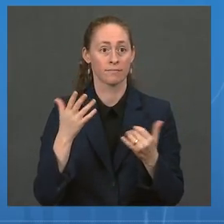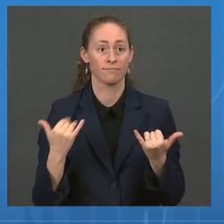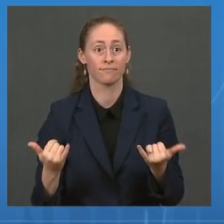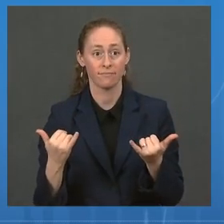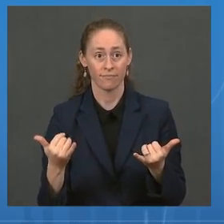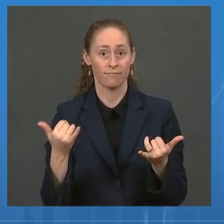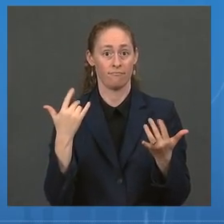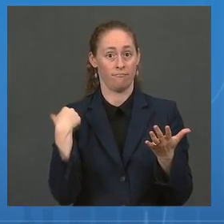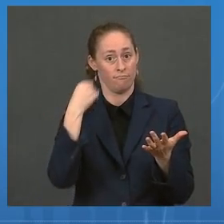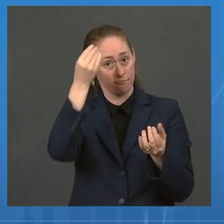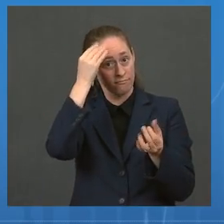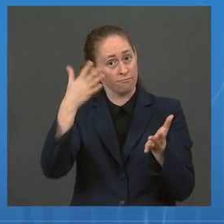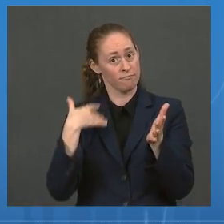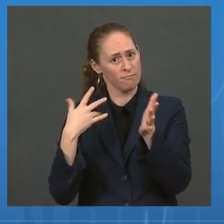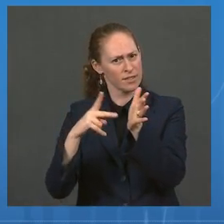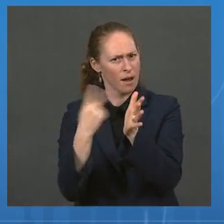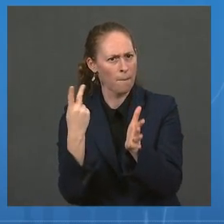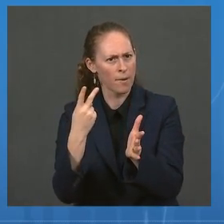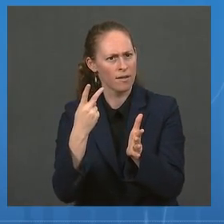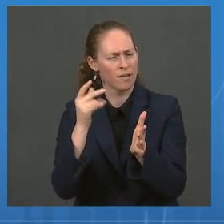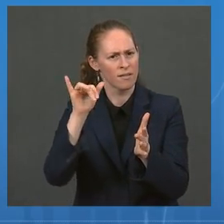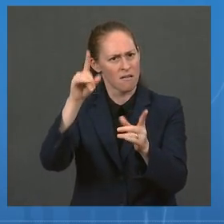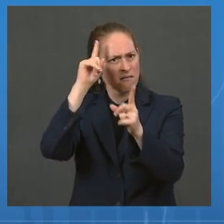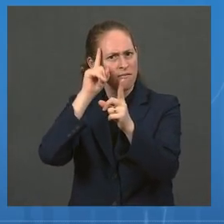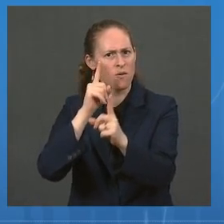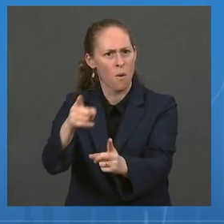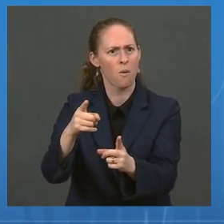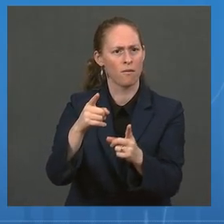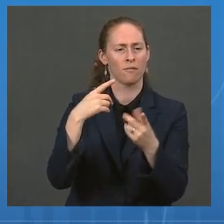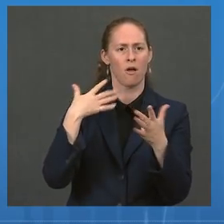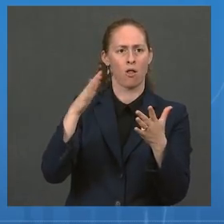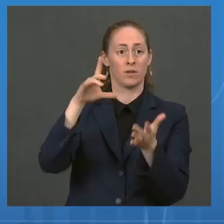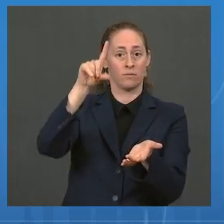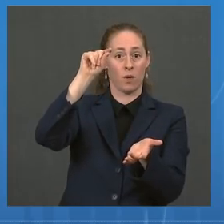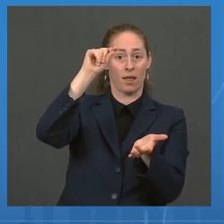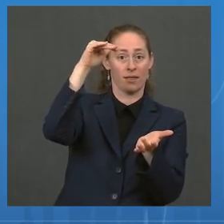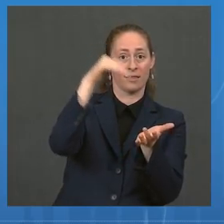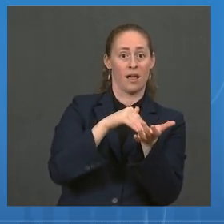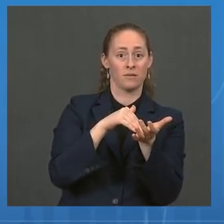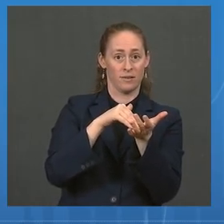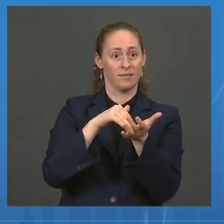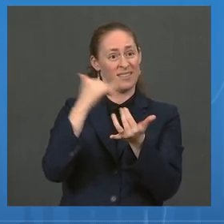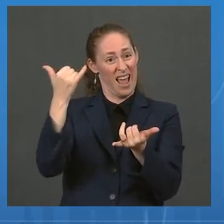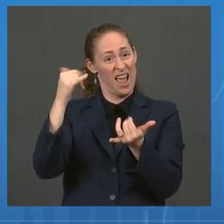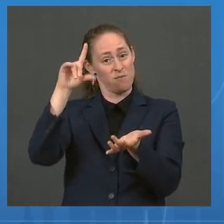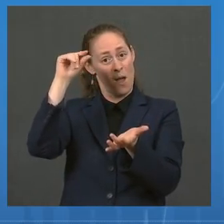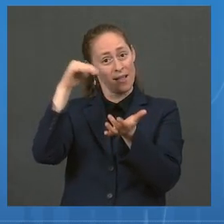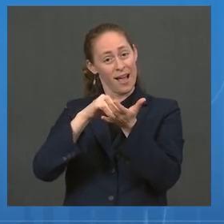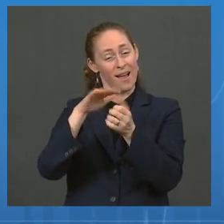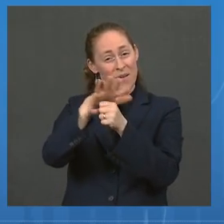to a total of 20,000 local pharmacies. That's 20,000 local pharmacies that will offer free